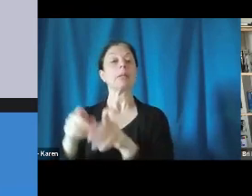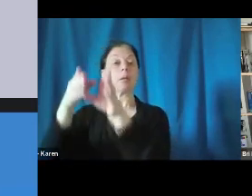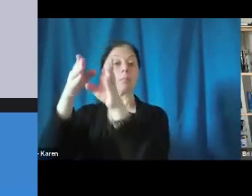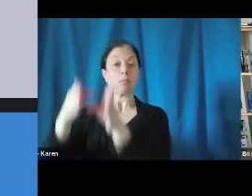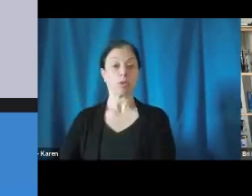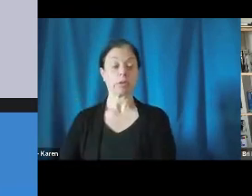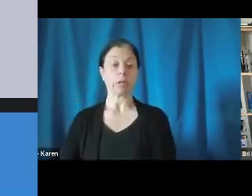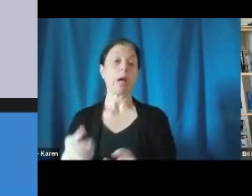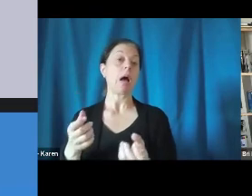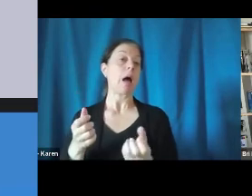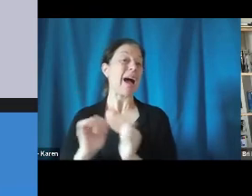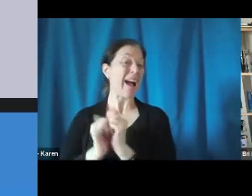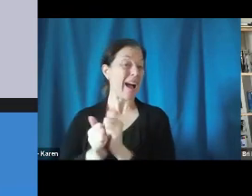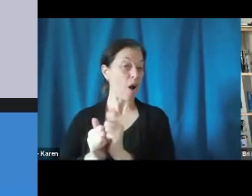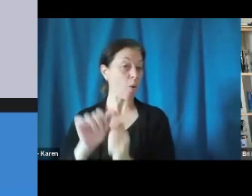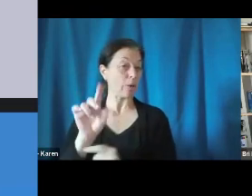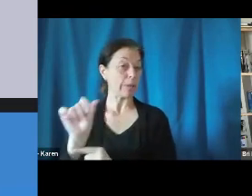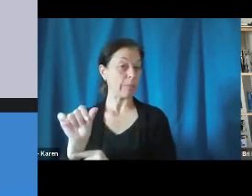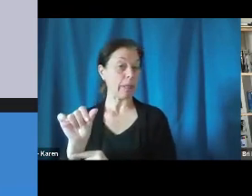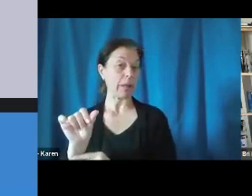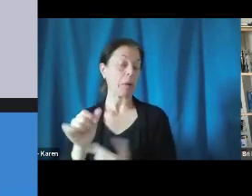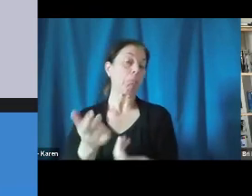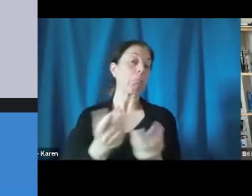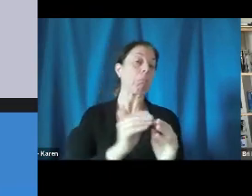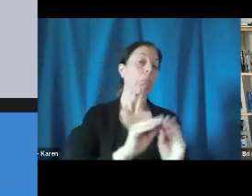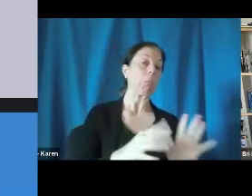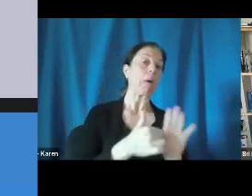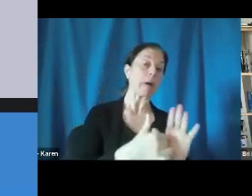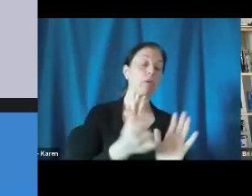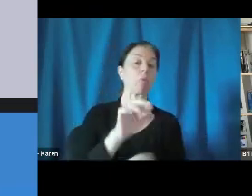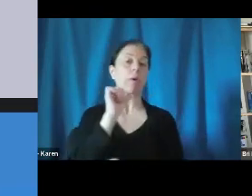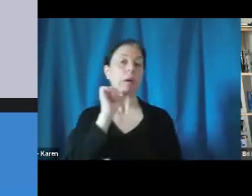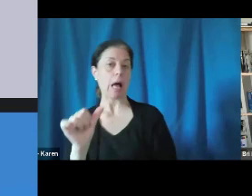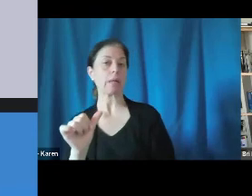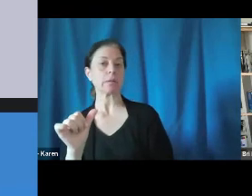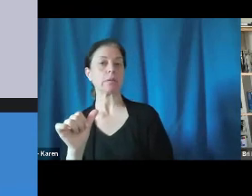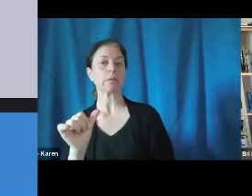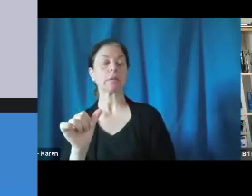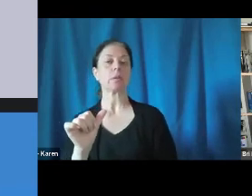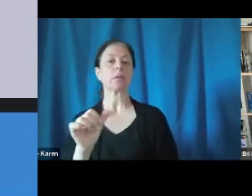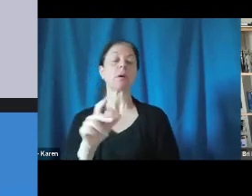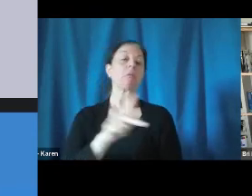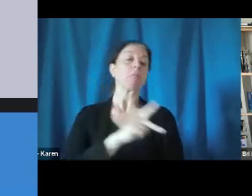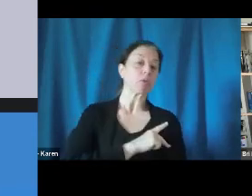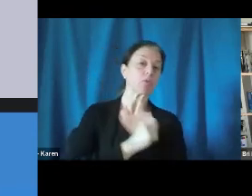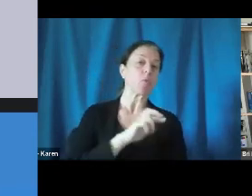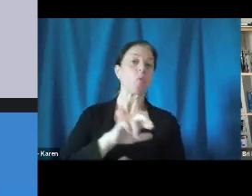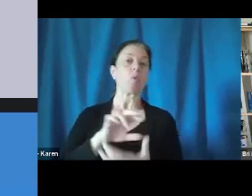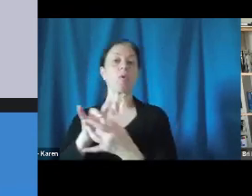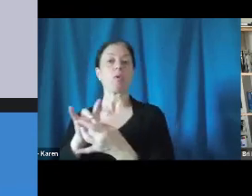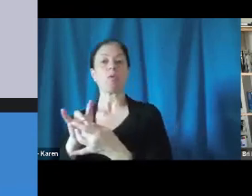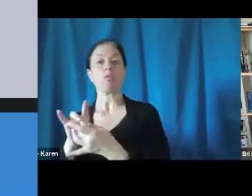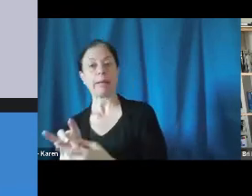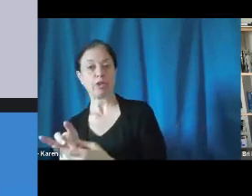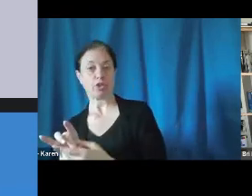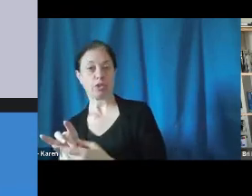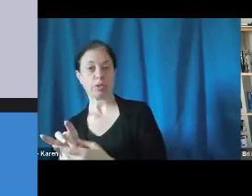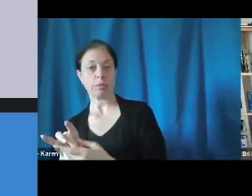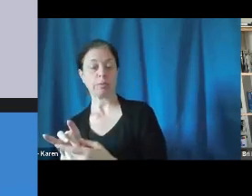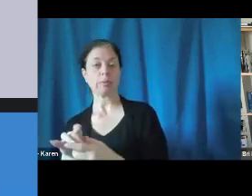think about this in your as professionals, but as a person, how has